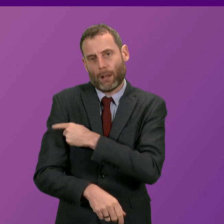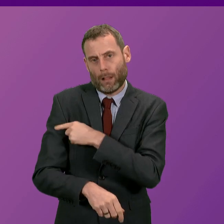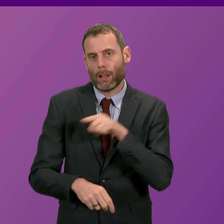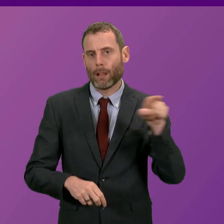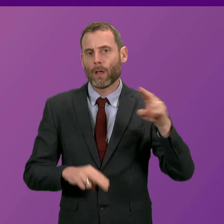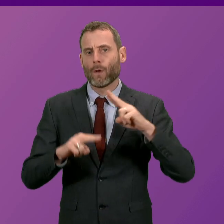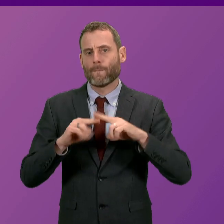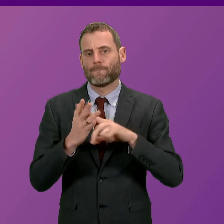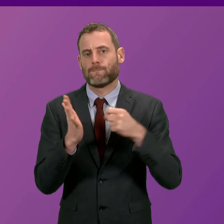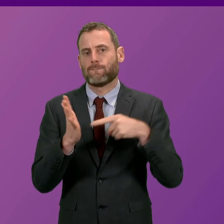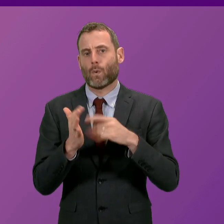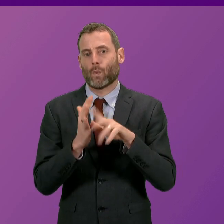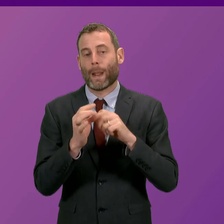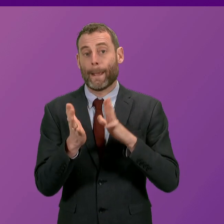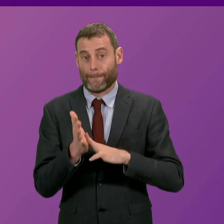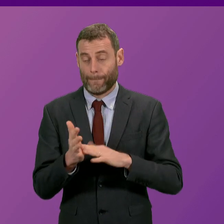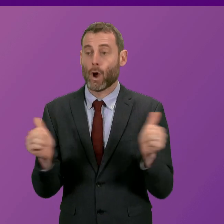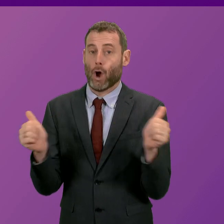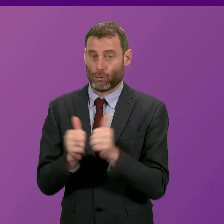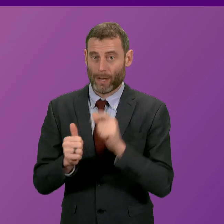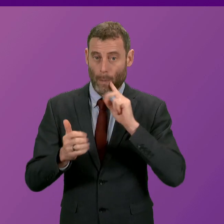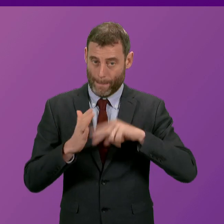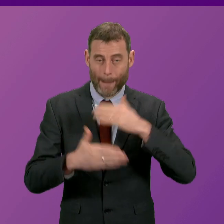we need shovels in the ground. However, the Government stopped short of replacing